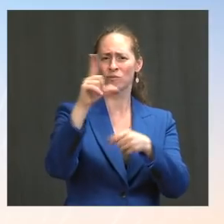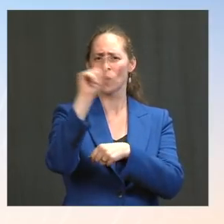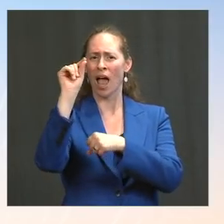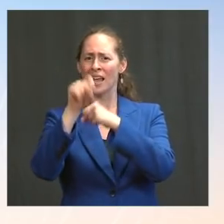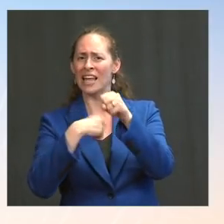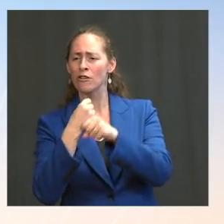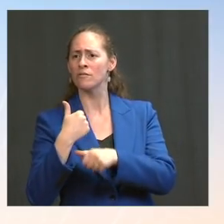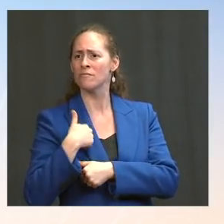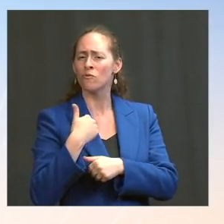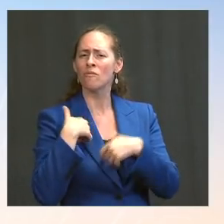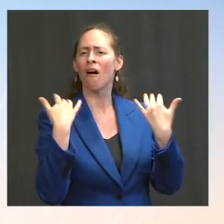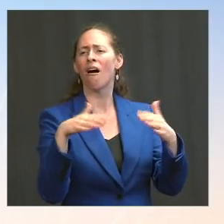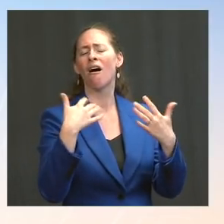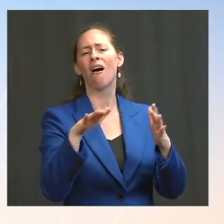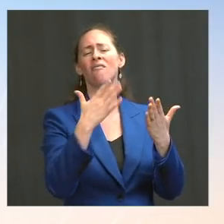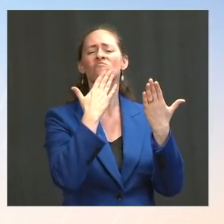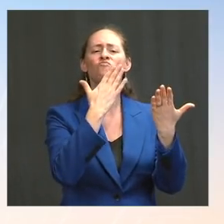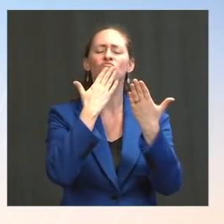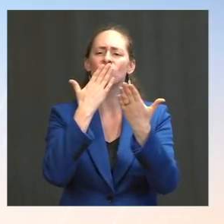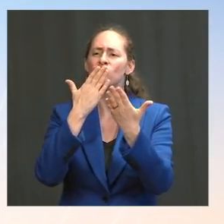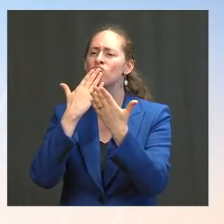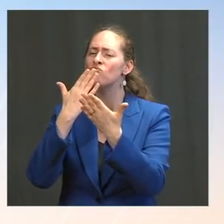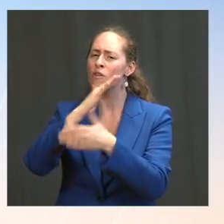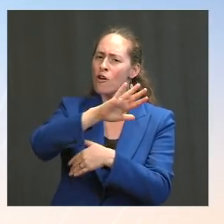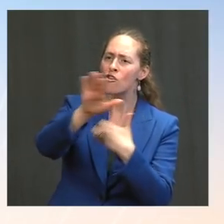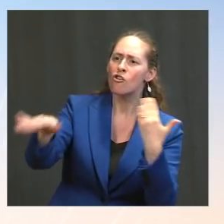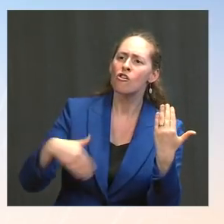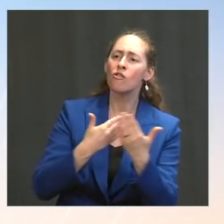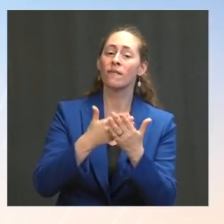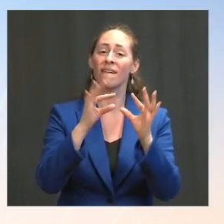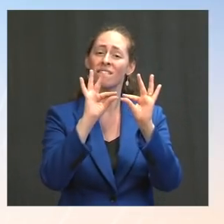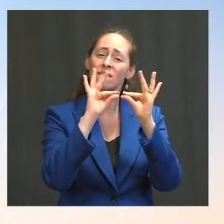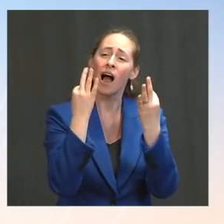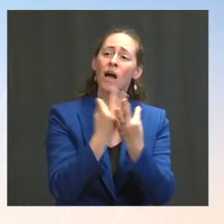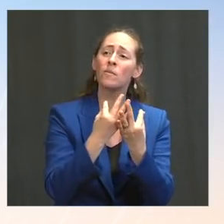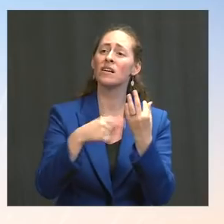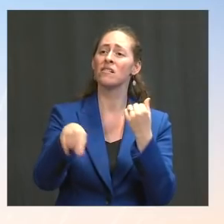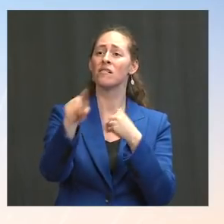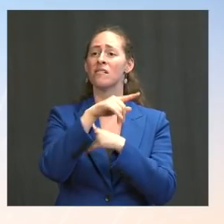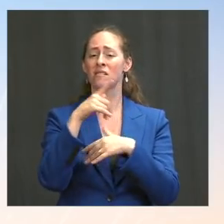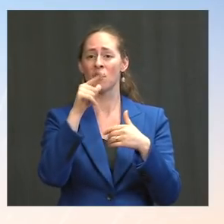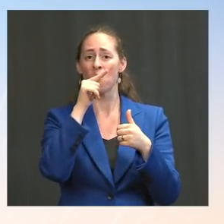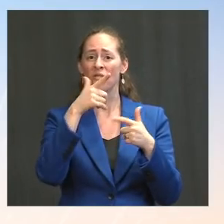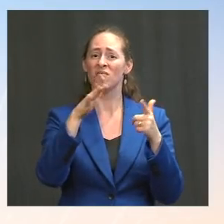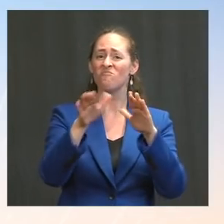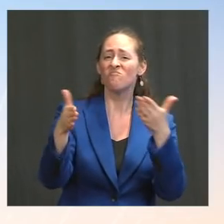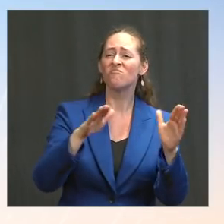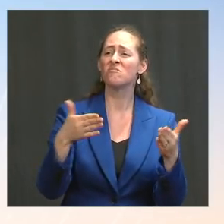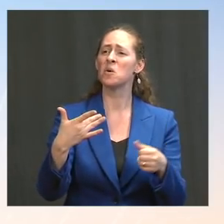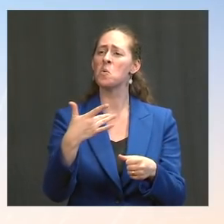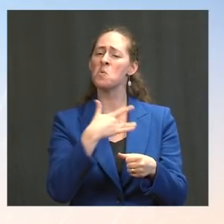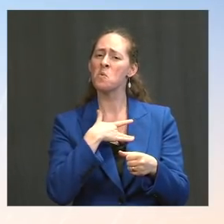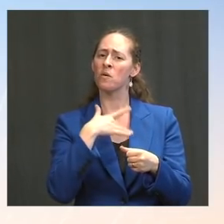and he then went on and answered a couple additional questions. The President could not be more proud of the men and women serving who have served over the last 20 years,